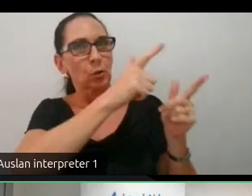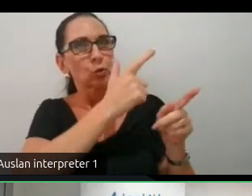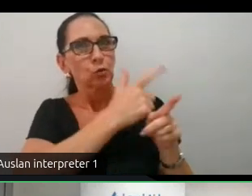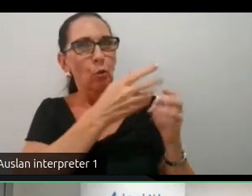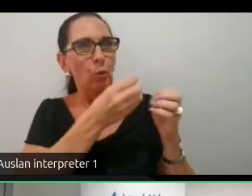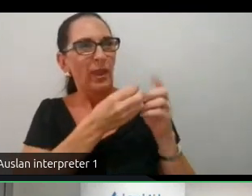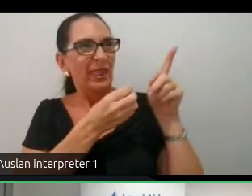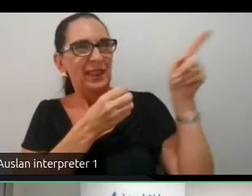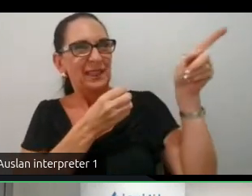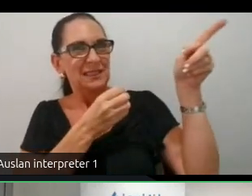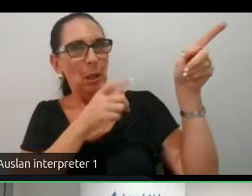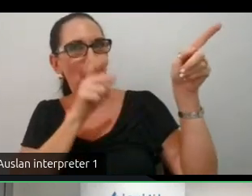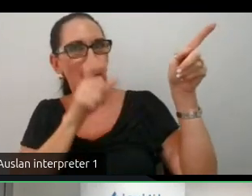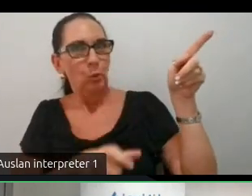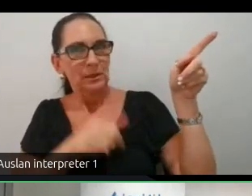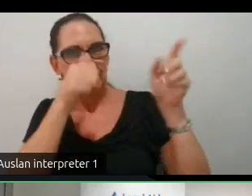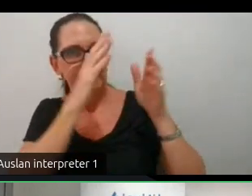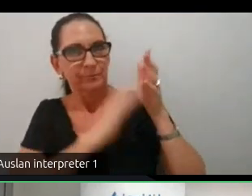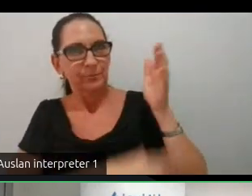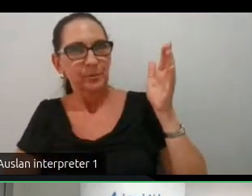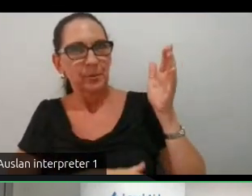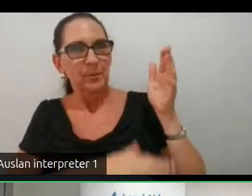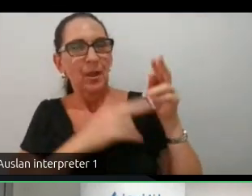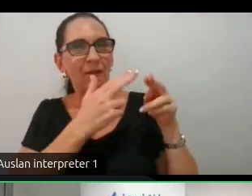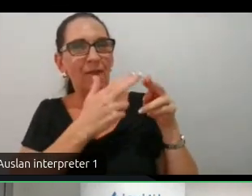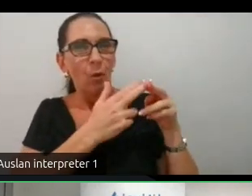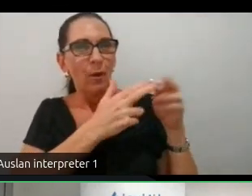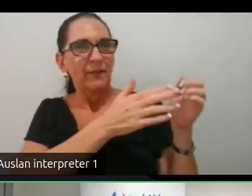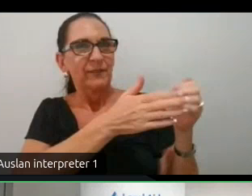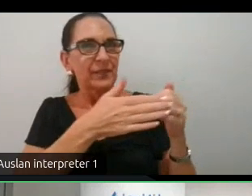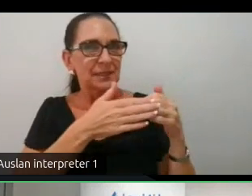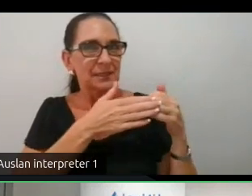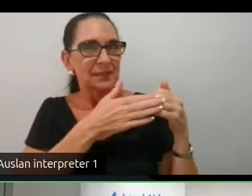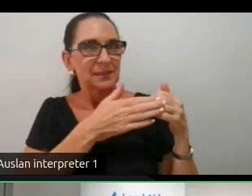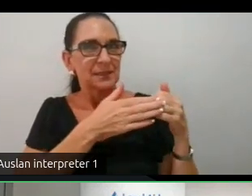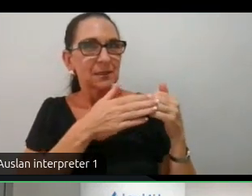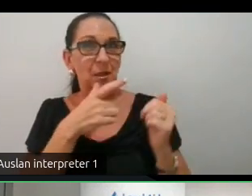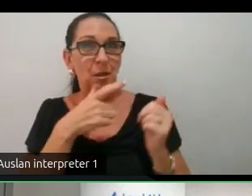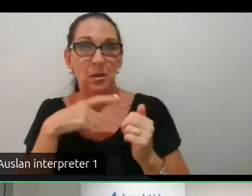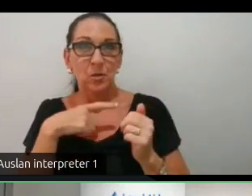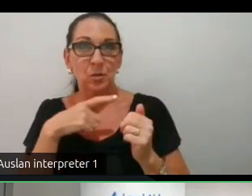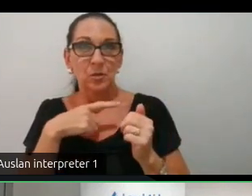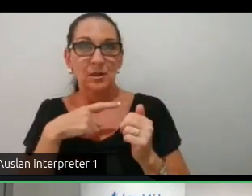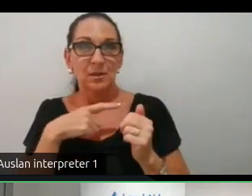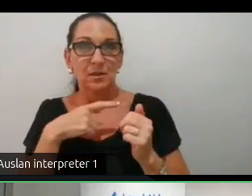talk to this expert about preparing the following three things. Yeah. Because in my experience, what